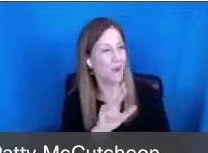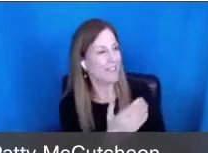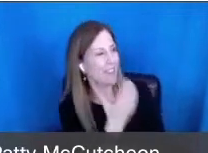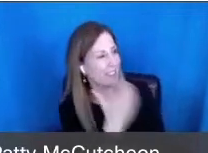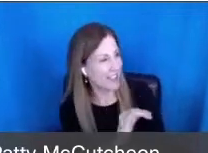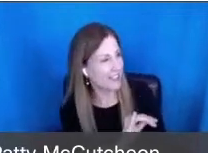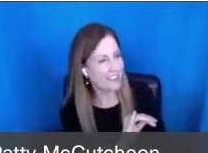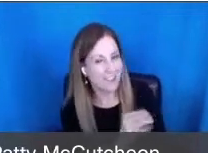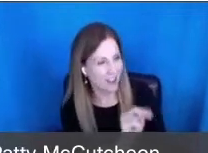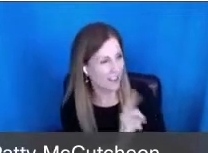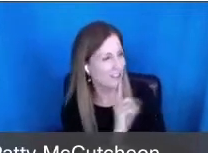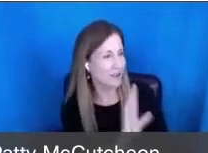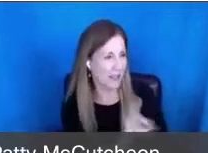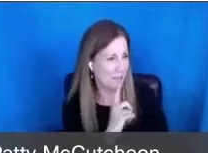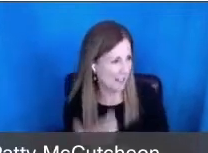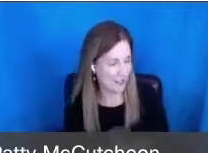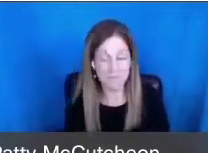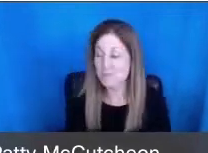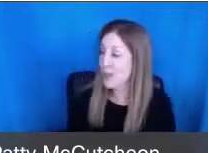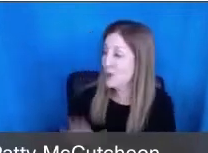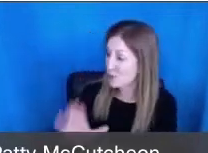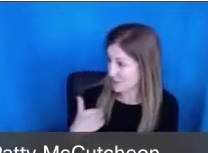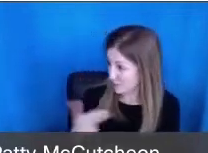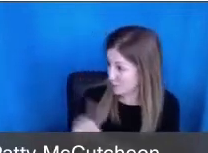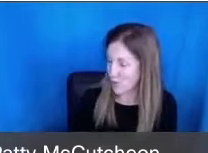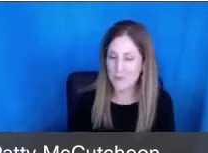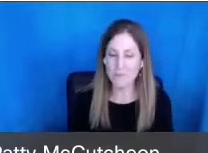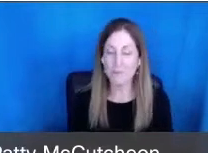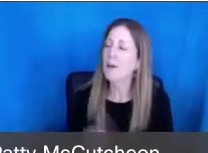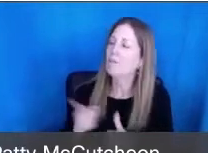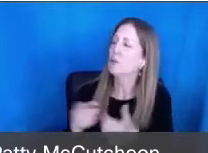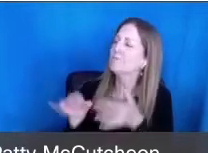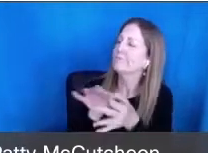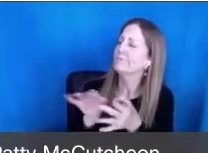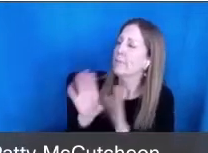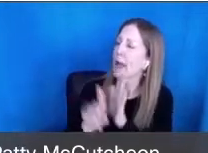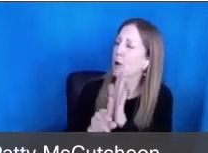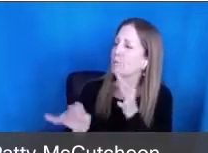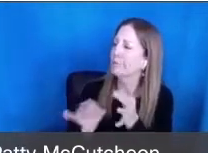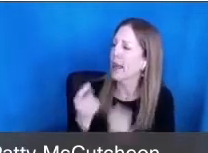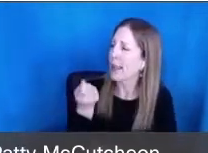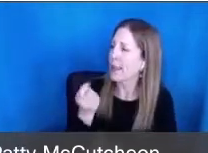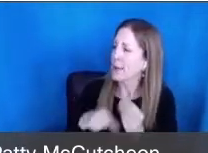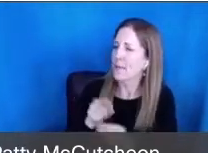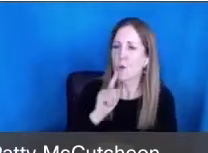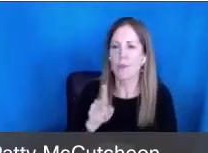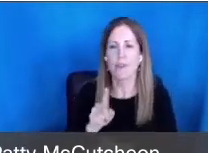[Jon] Good to have you. So if we can just start out first with, like, a little background. Can you tell us a little bit about the kind of training materials